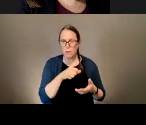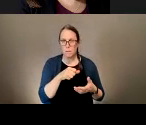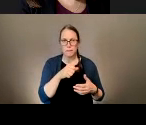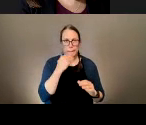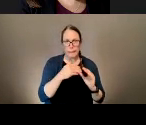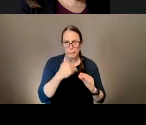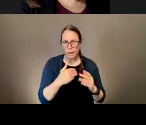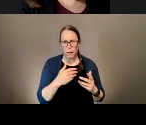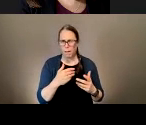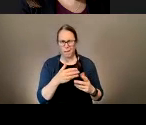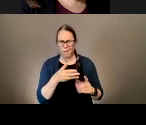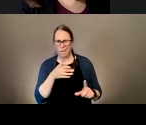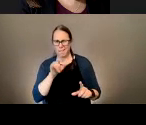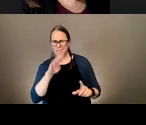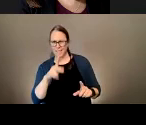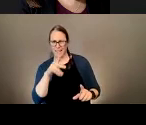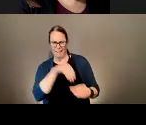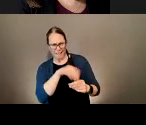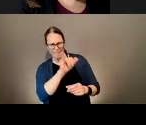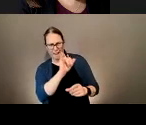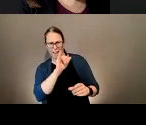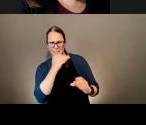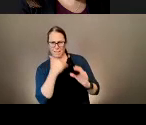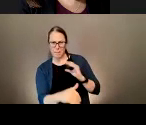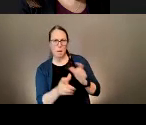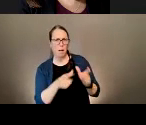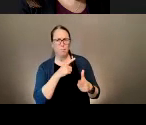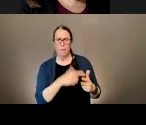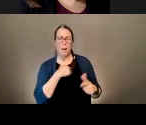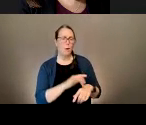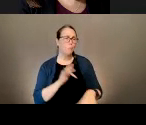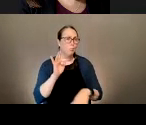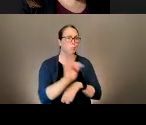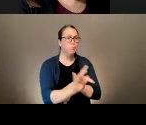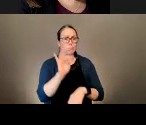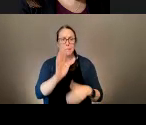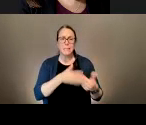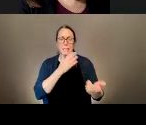if I'm on my phone, or on my computer. Whatever I'm using to read that email, I can just click that link right away.